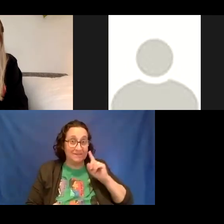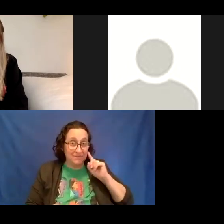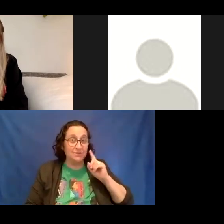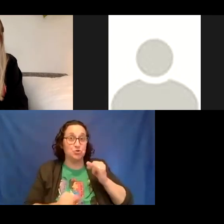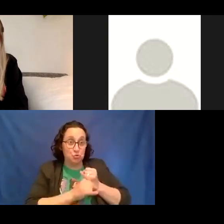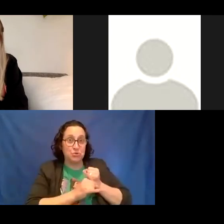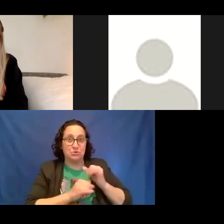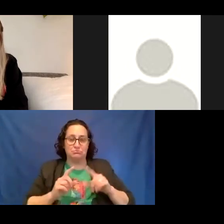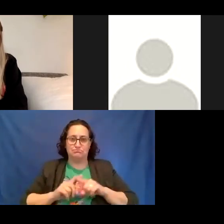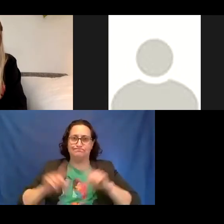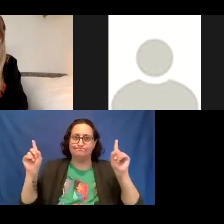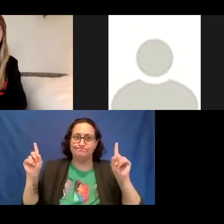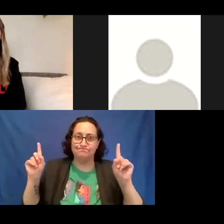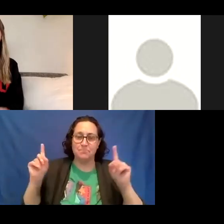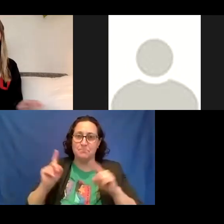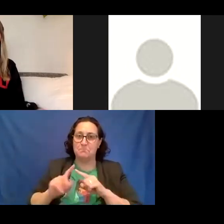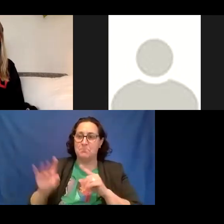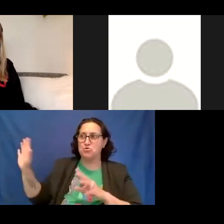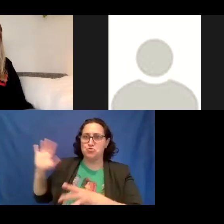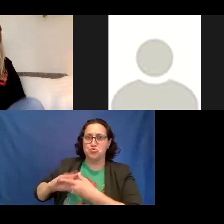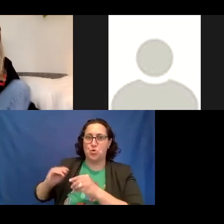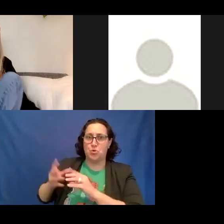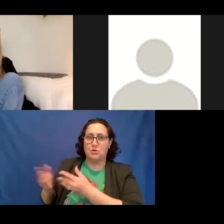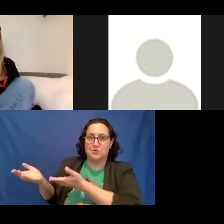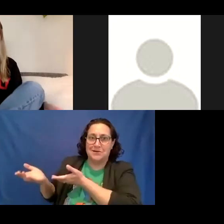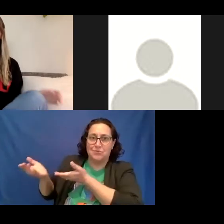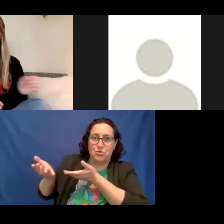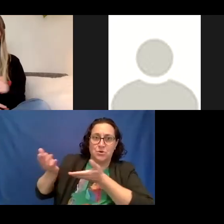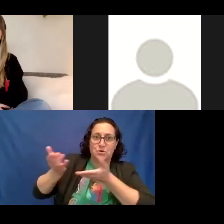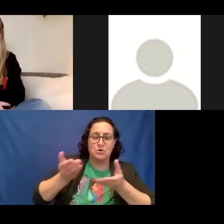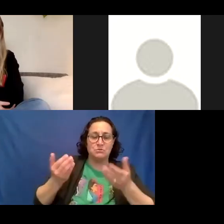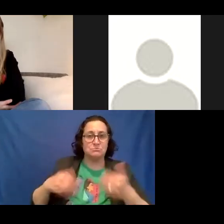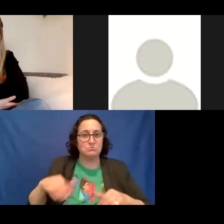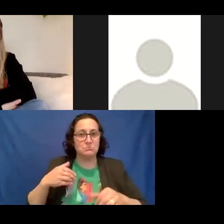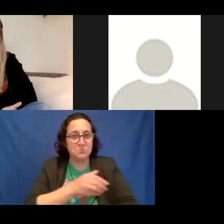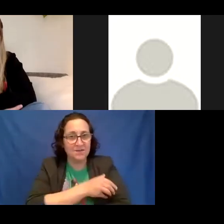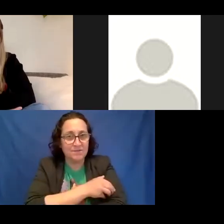for the Deaf and my dad's experiences also at his school for the deaf are so completely different.